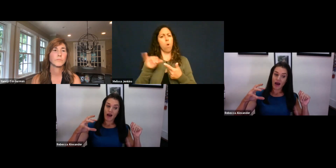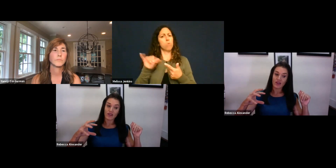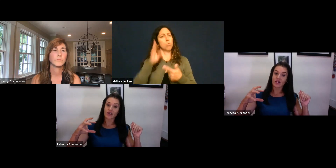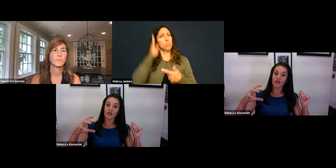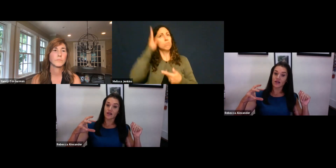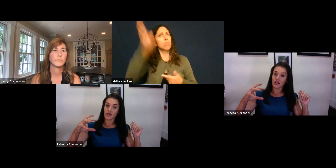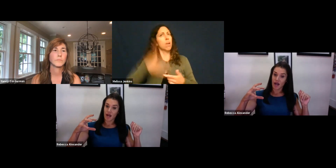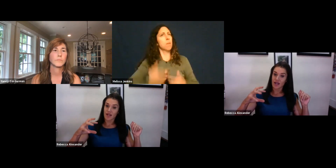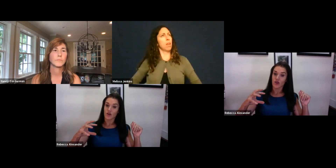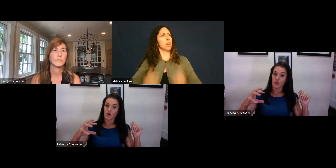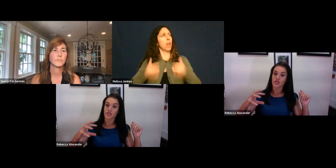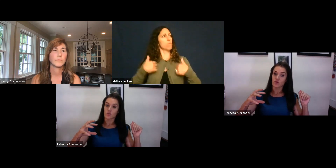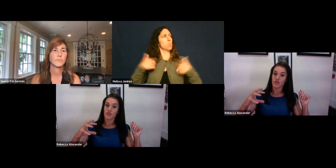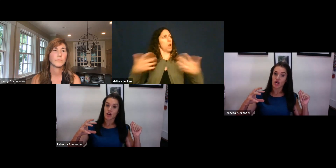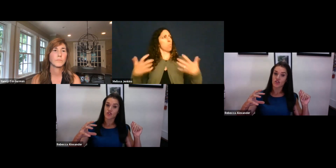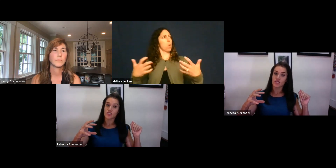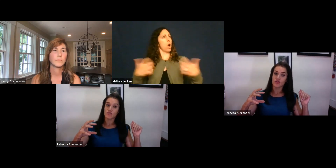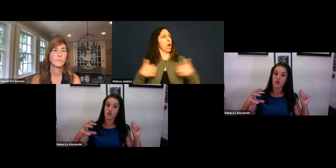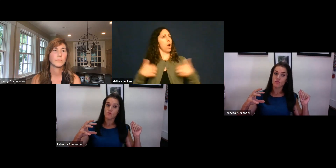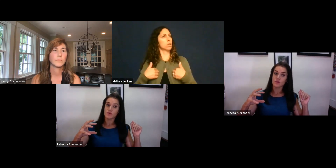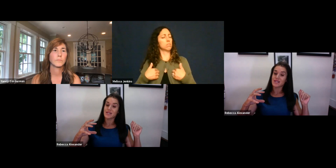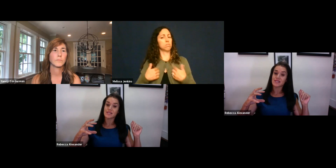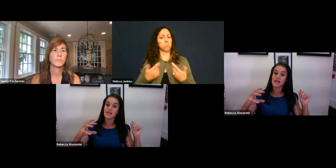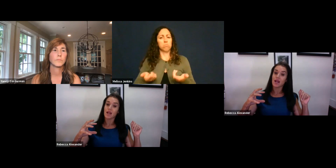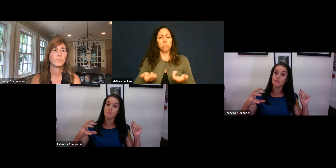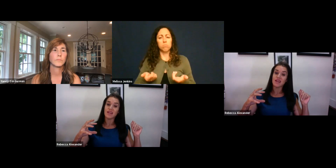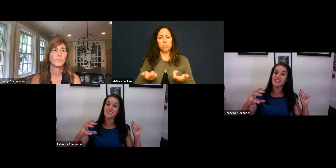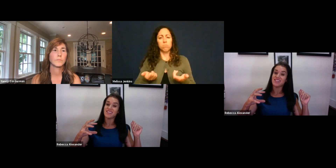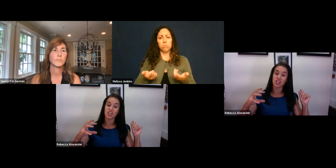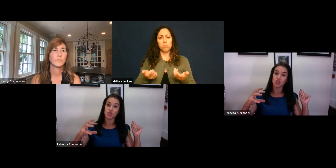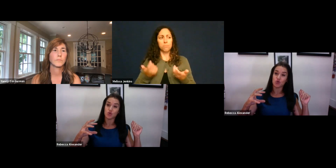Having a diagnosis with Usher syndrome does not mean that you